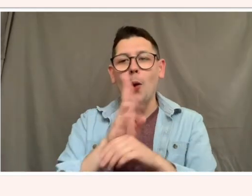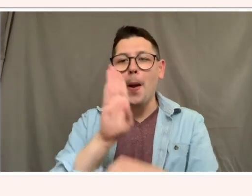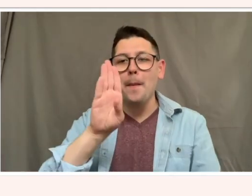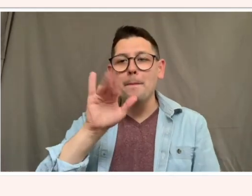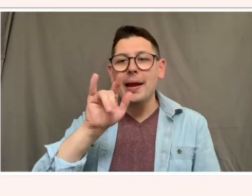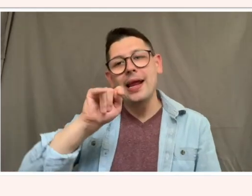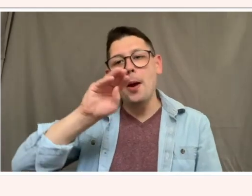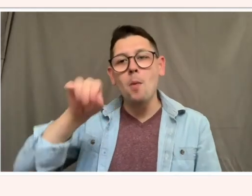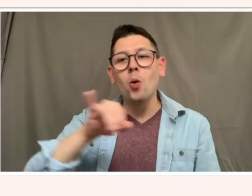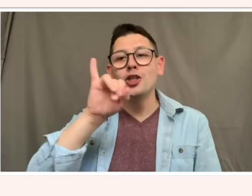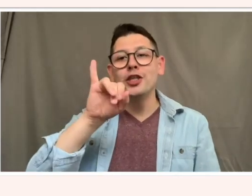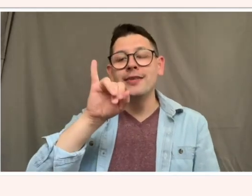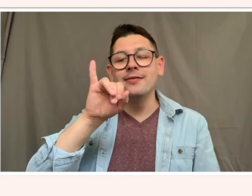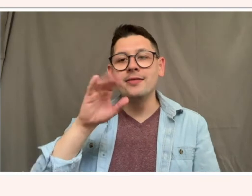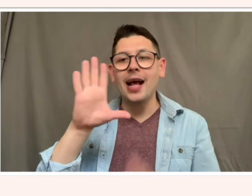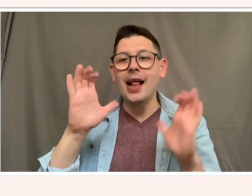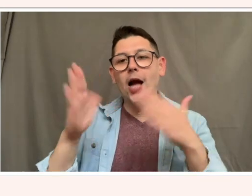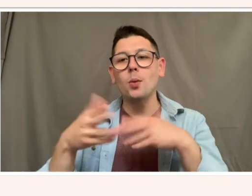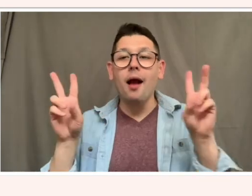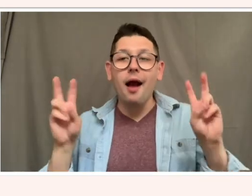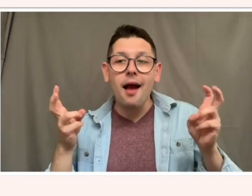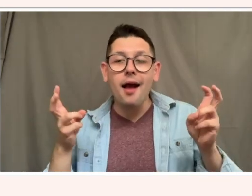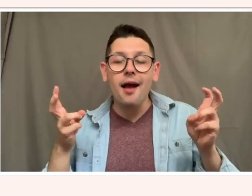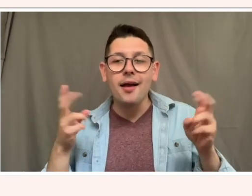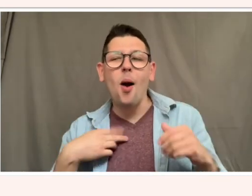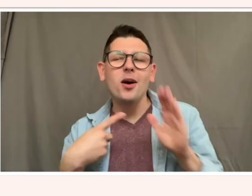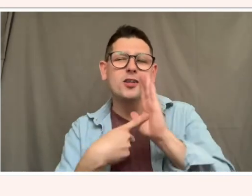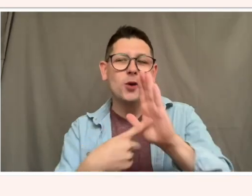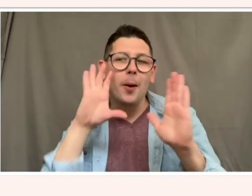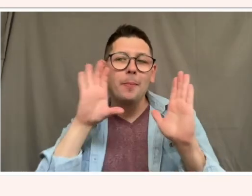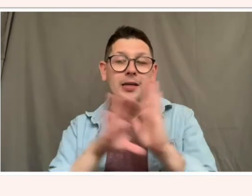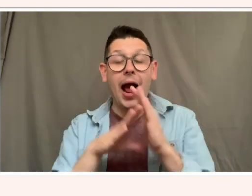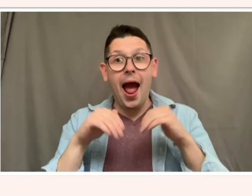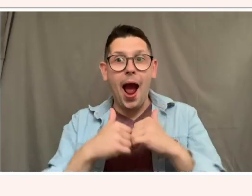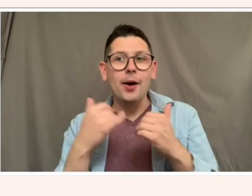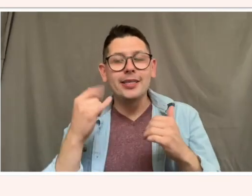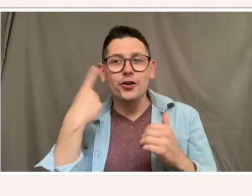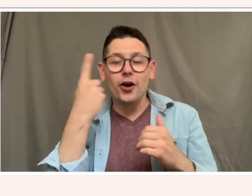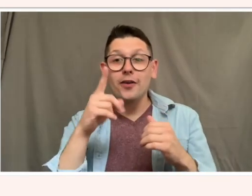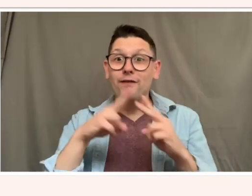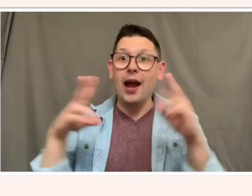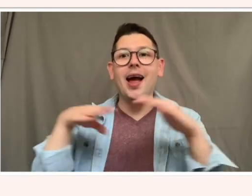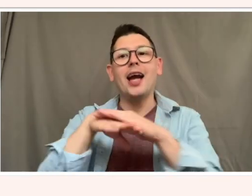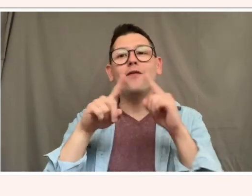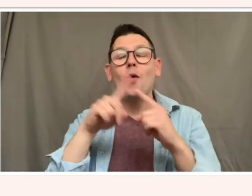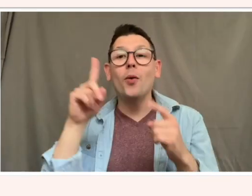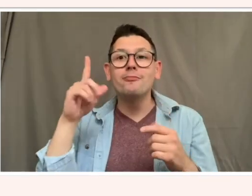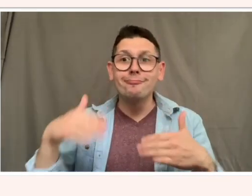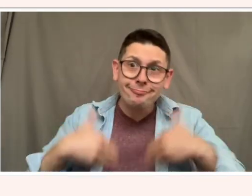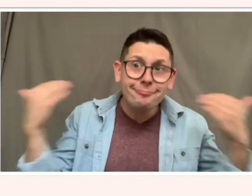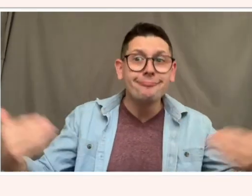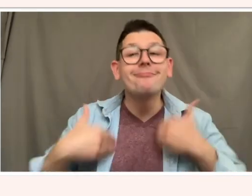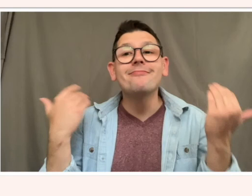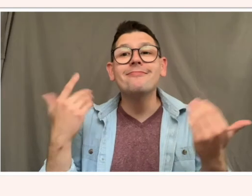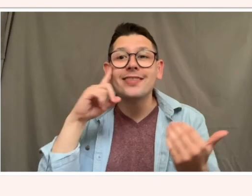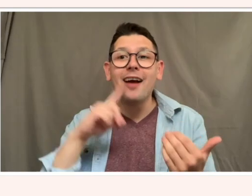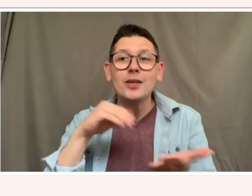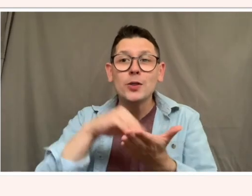Google slides- we've put Bitmoji in a virtual classroom environment and I'll show you what that looks like.